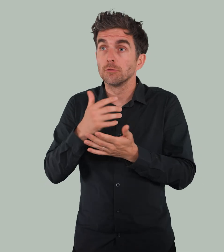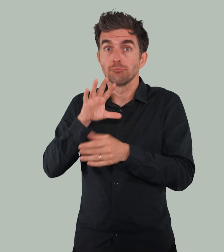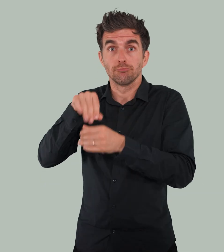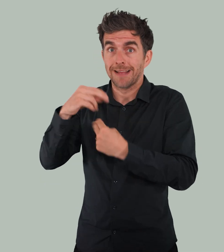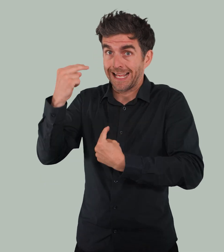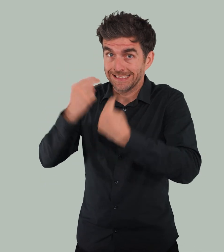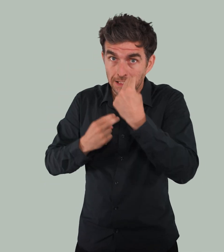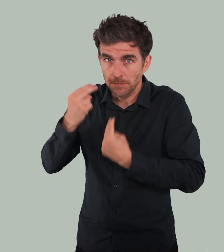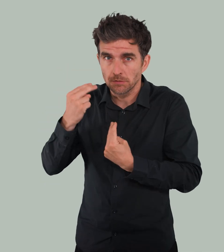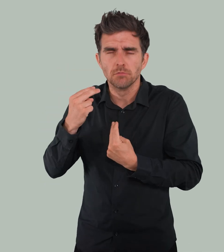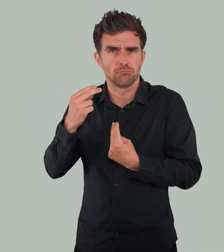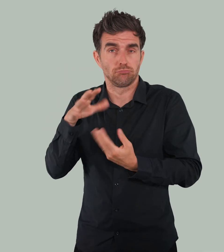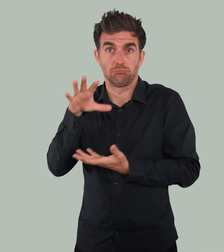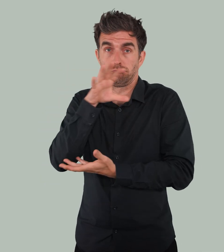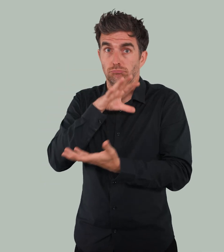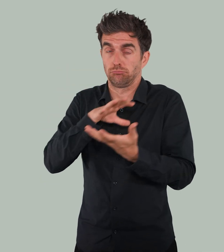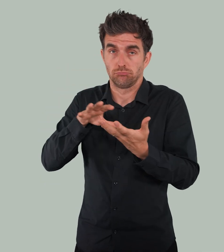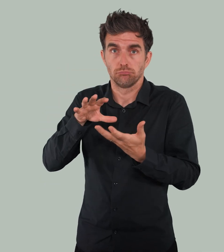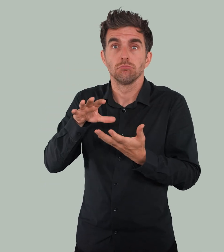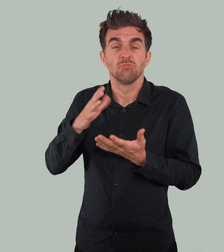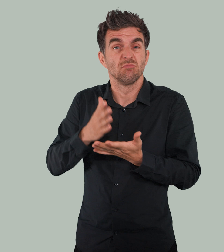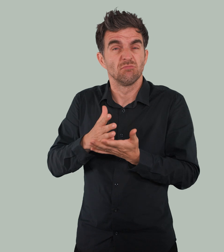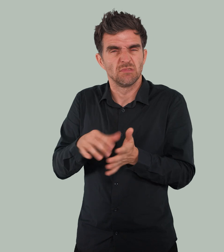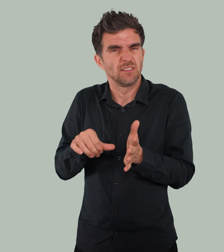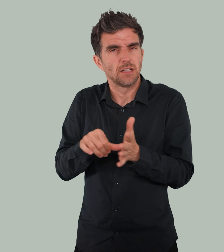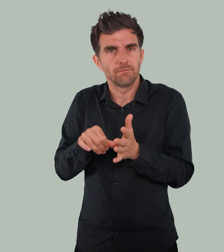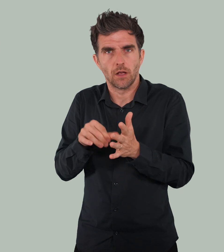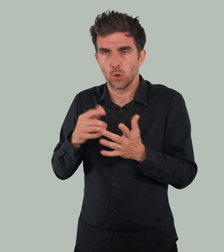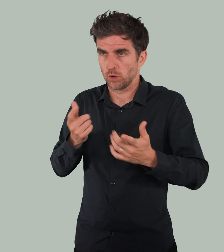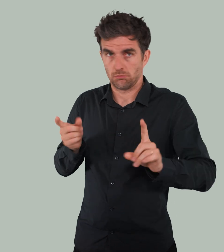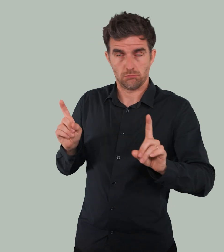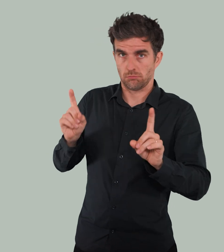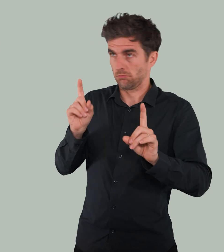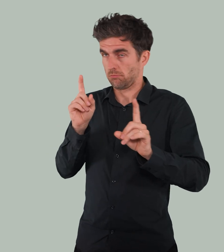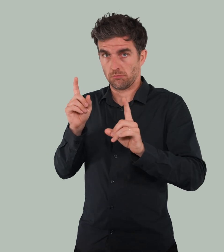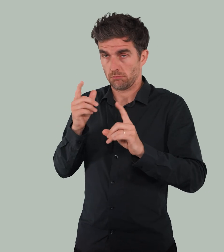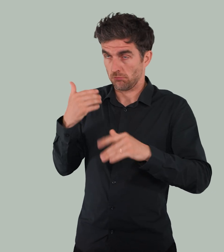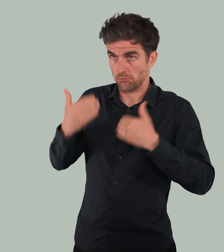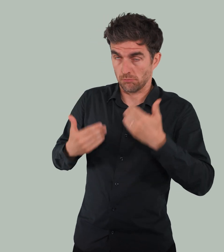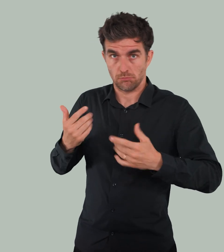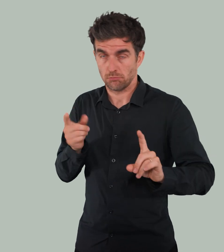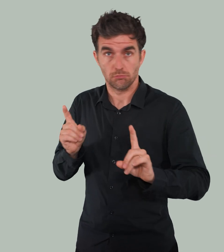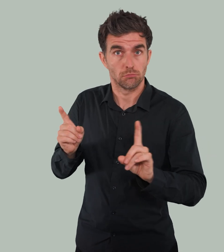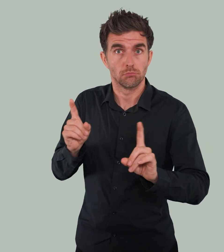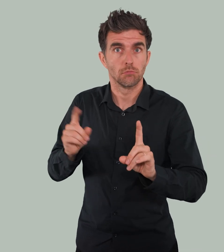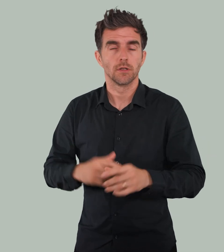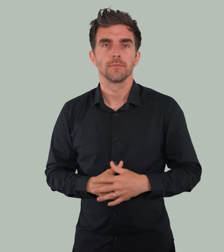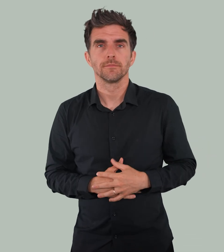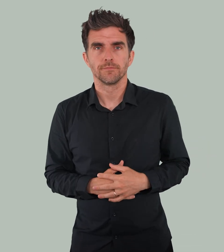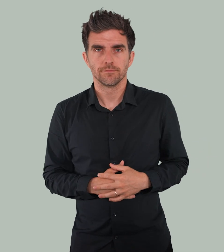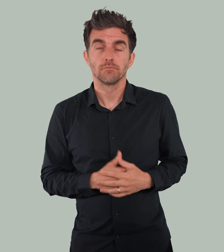and engaging with assessments as complex and, at times, difficult to navigate.